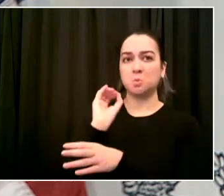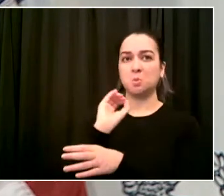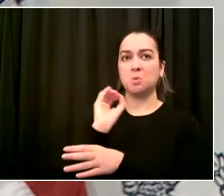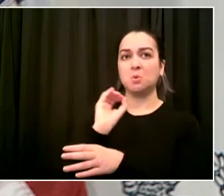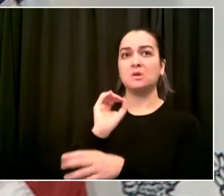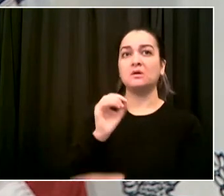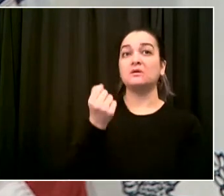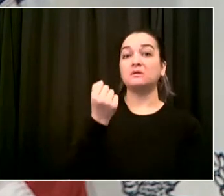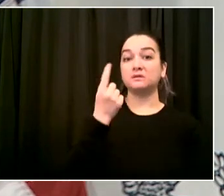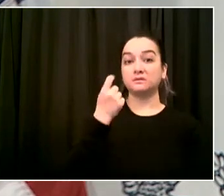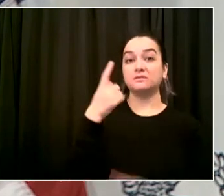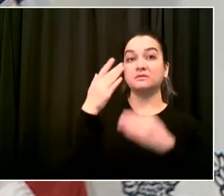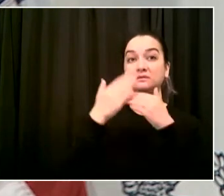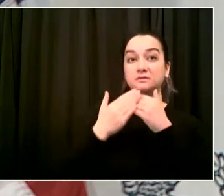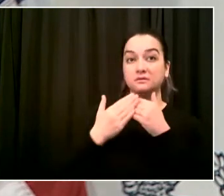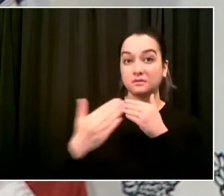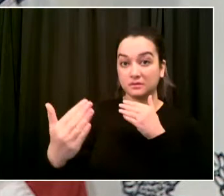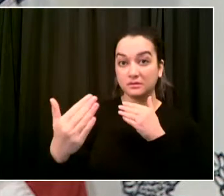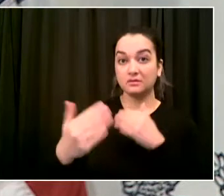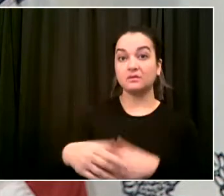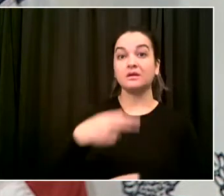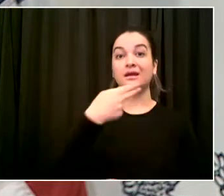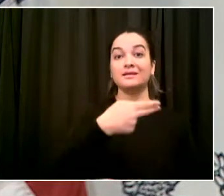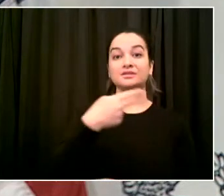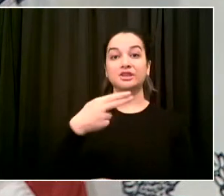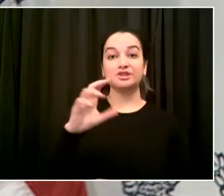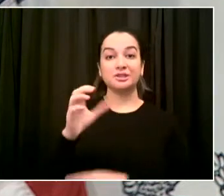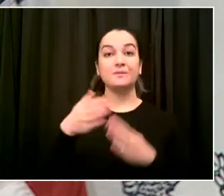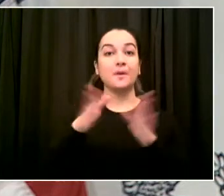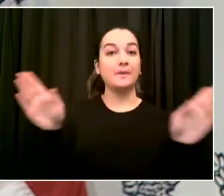ROLE TO PLAY BUBU T THE DIFFERENCE MAKERS WILL BE THE VERY LOCALIZED COMMUNITY-BASED